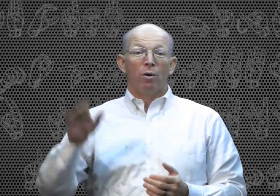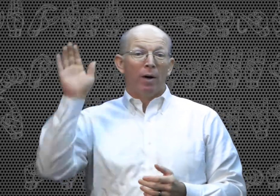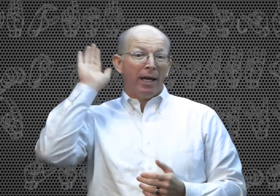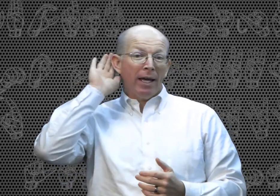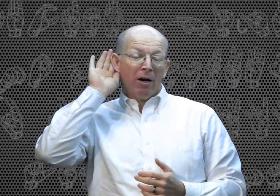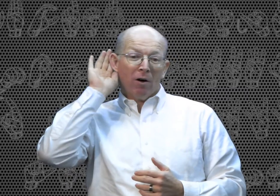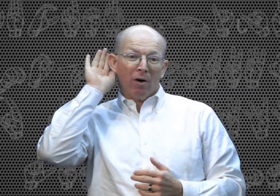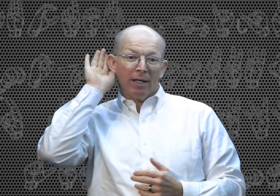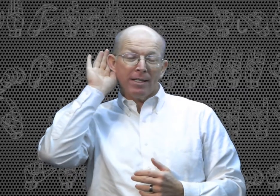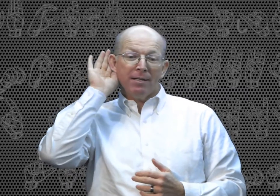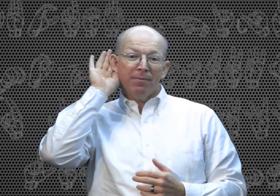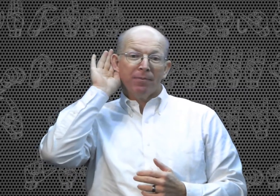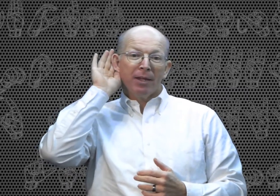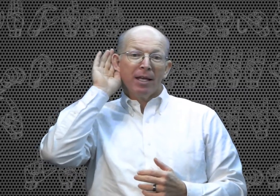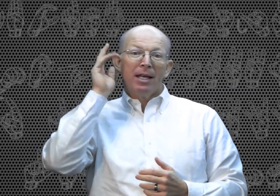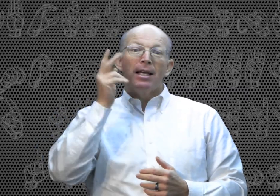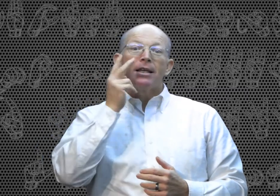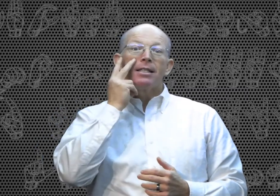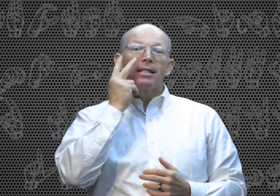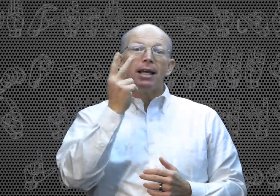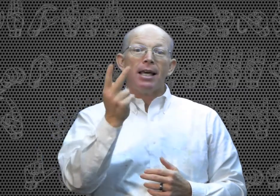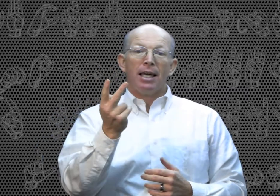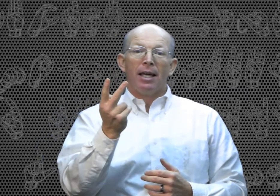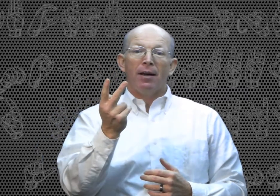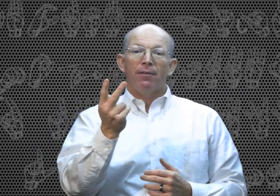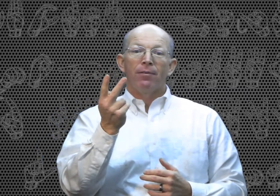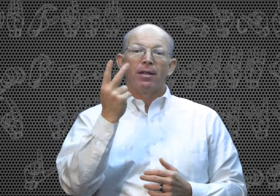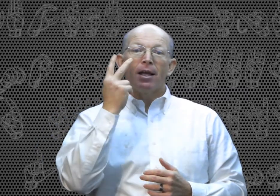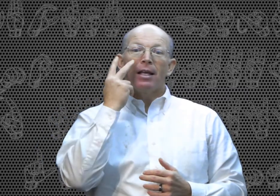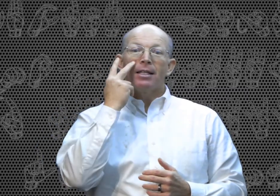So HEAR or LISTEN. SEE